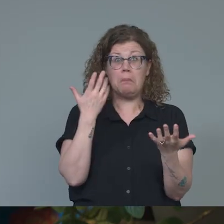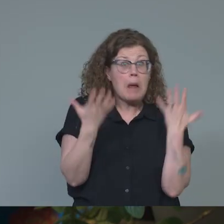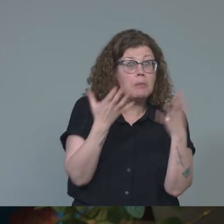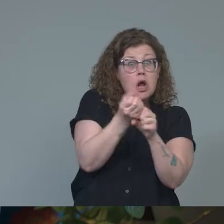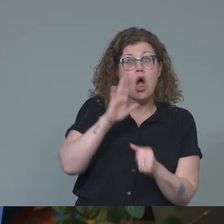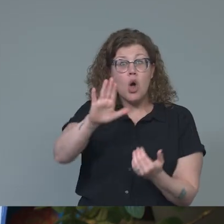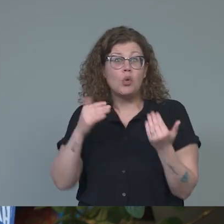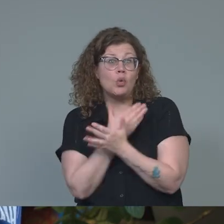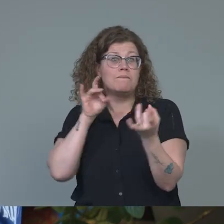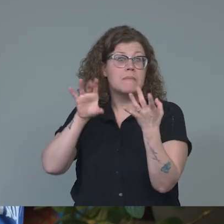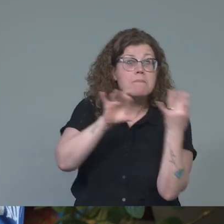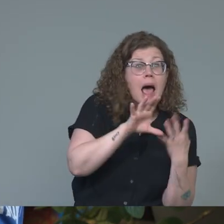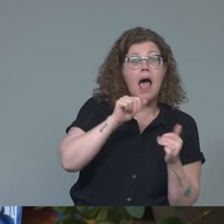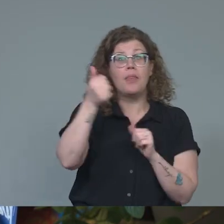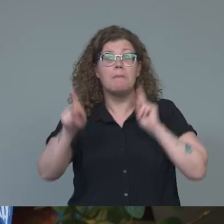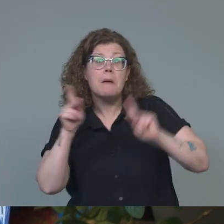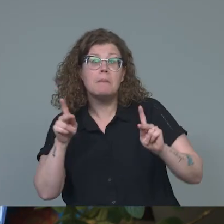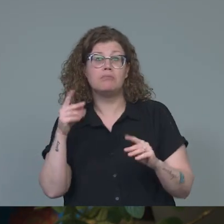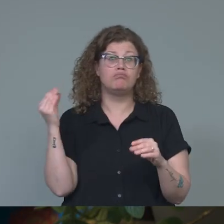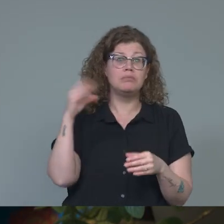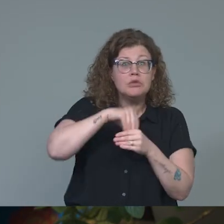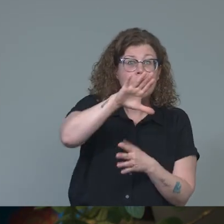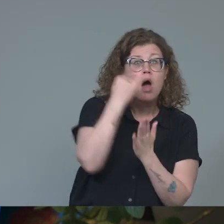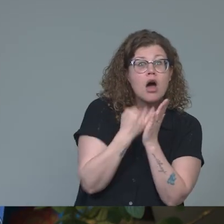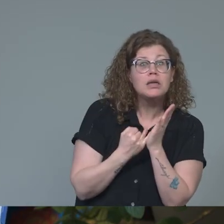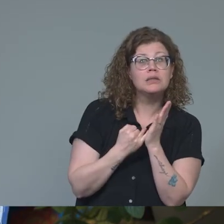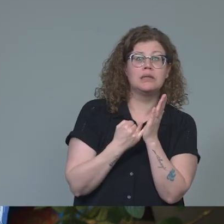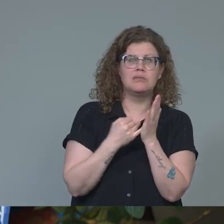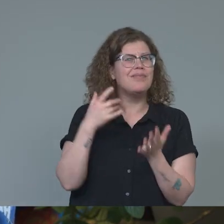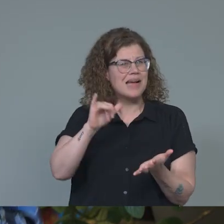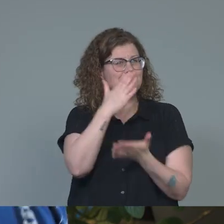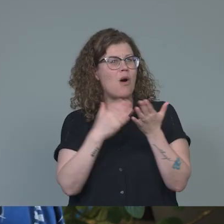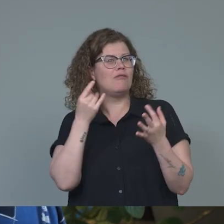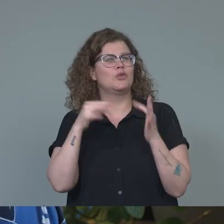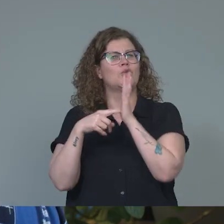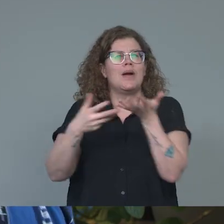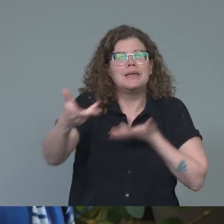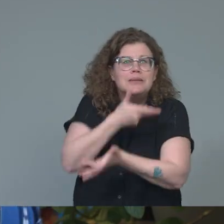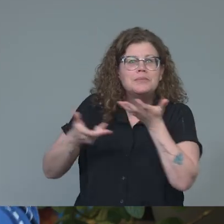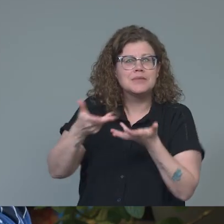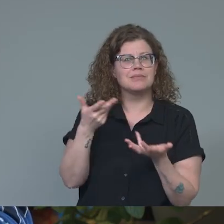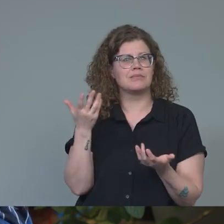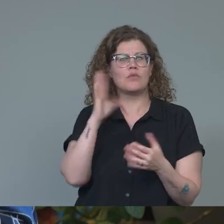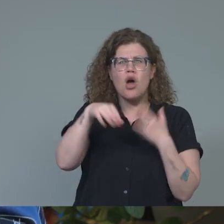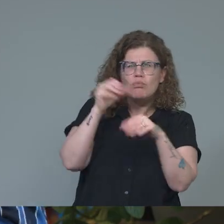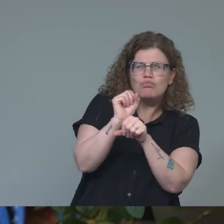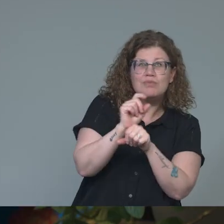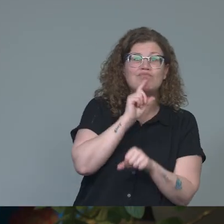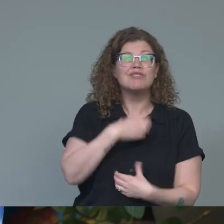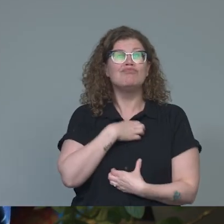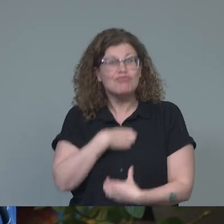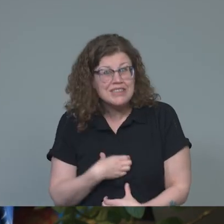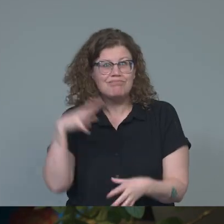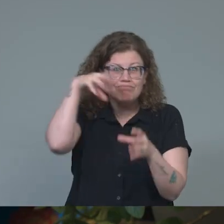feedback from others or in the process of making this artwork are due to public engagement. So they